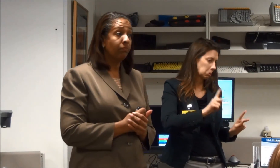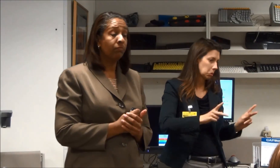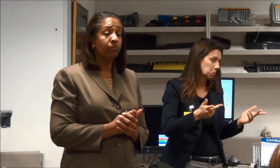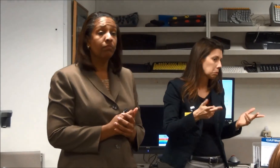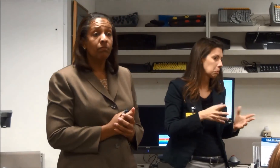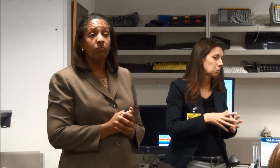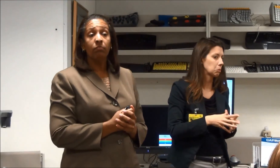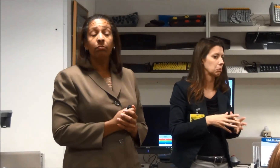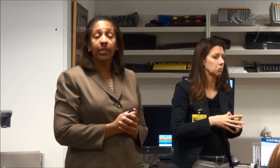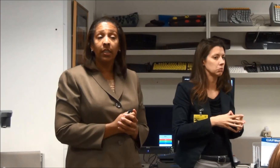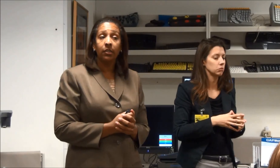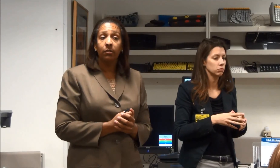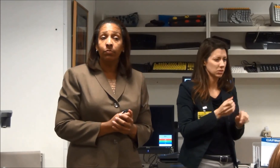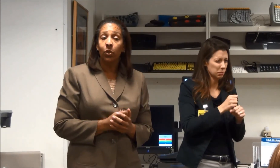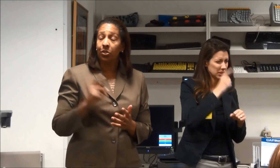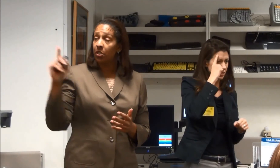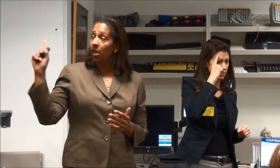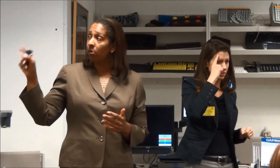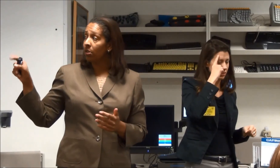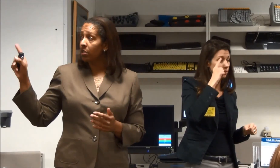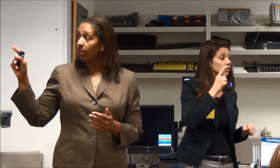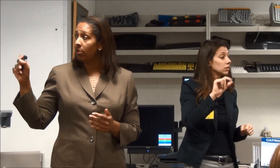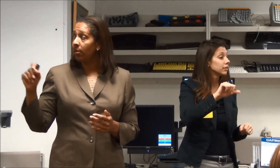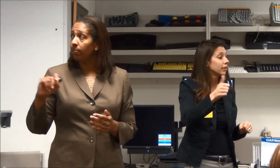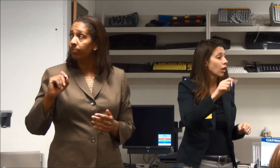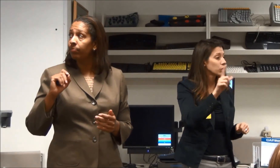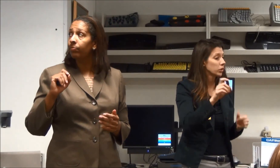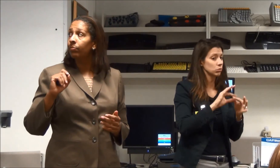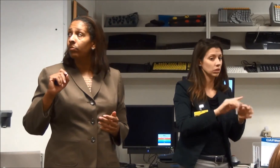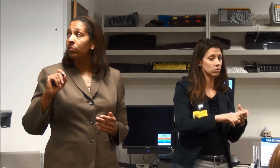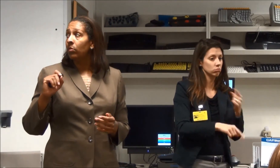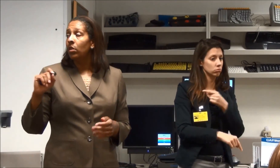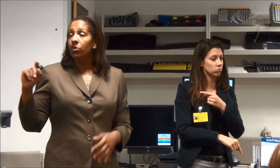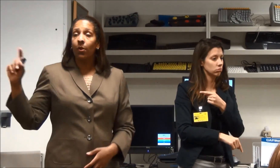Okay? Makes sense? Other questions about that?